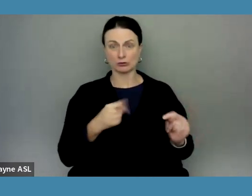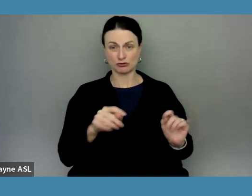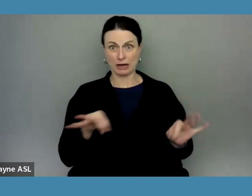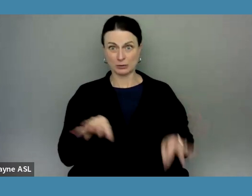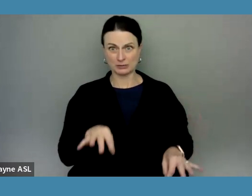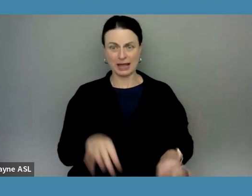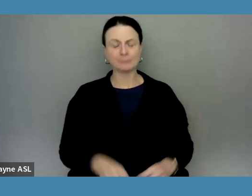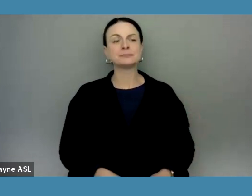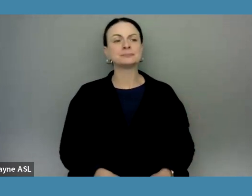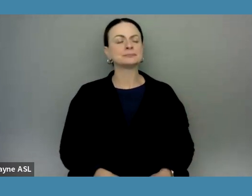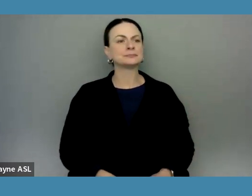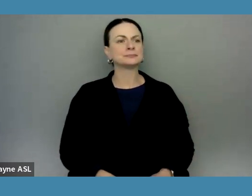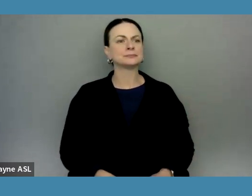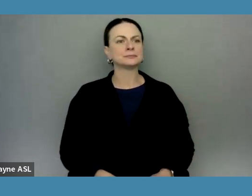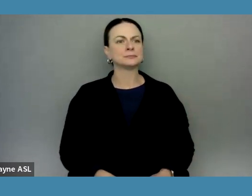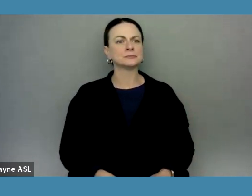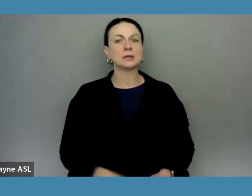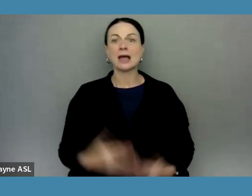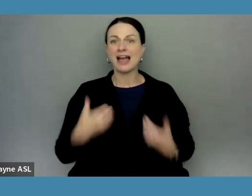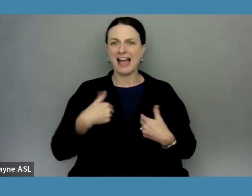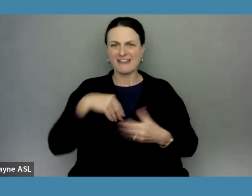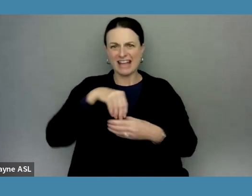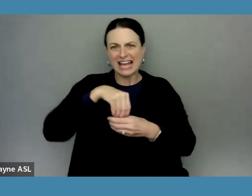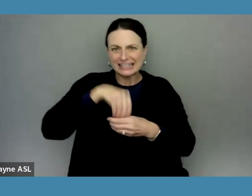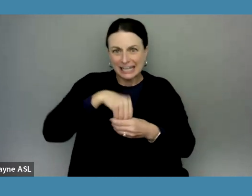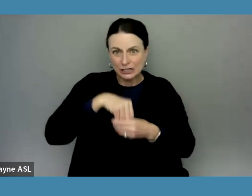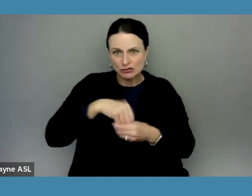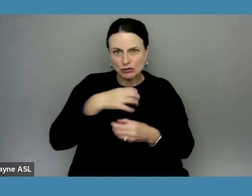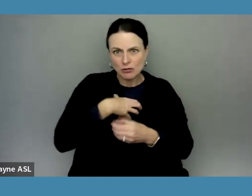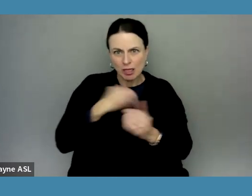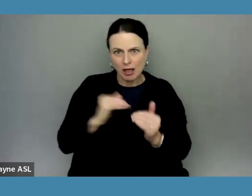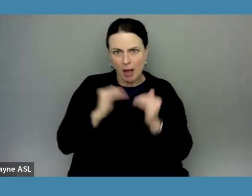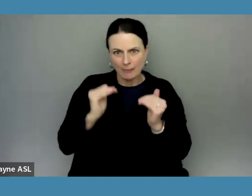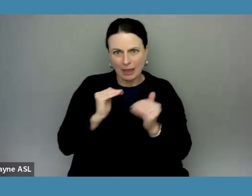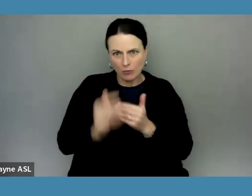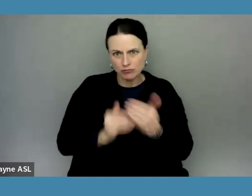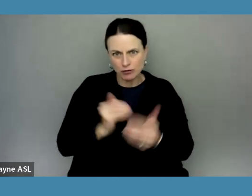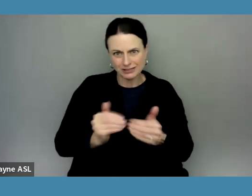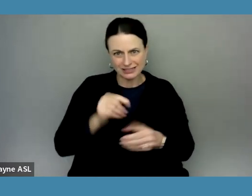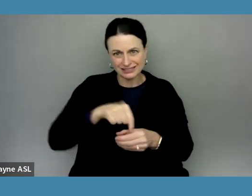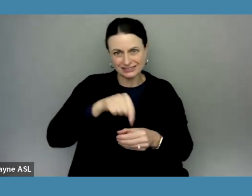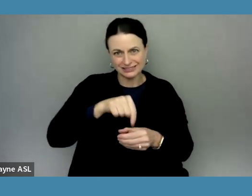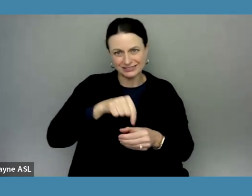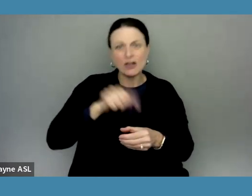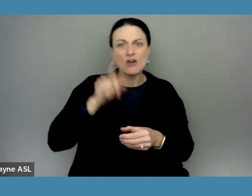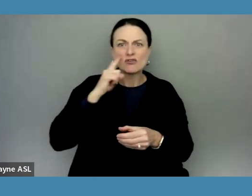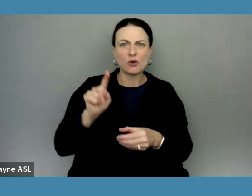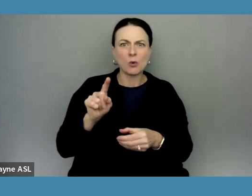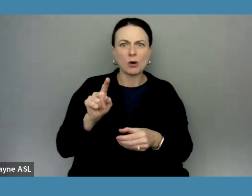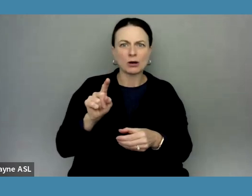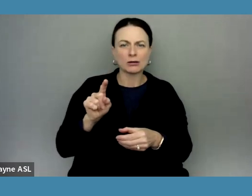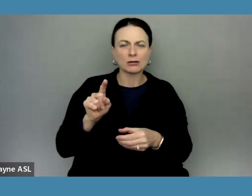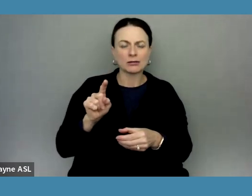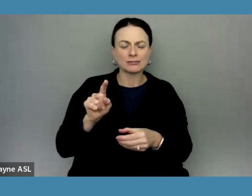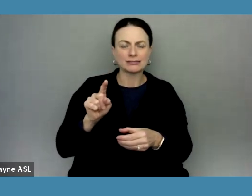that there's an internal appeal process for any decision that is made